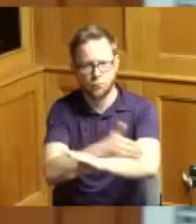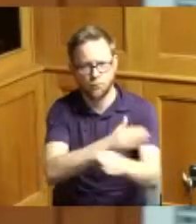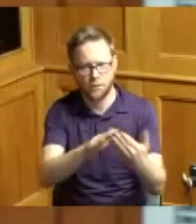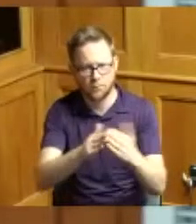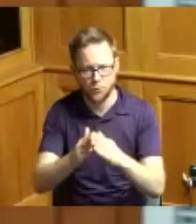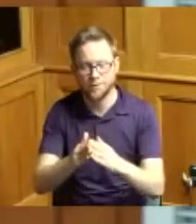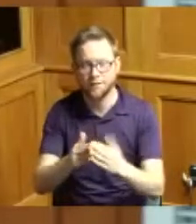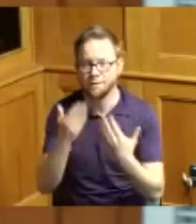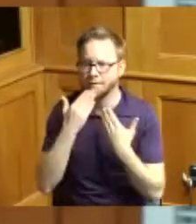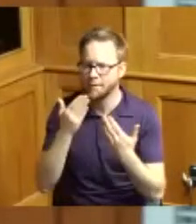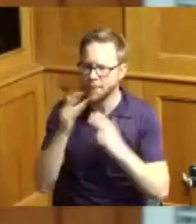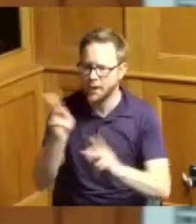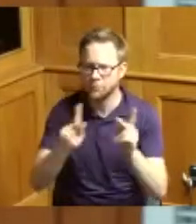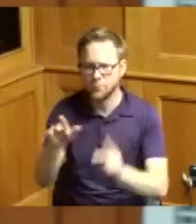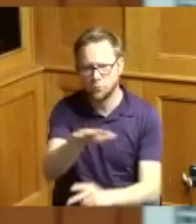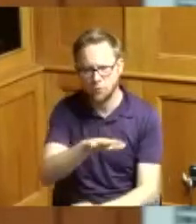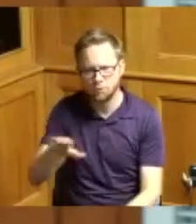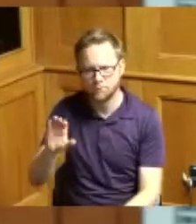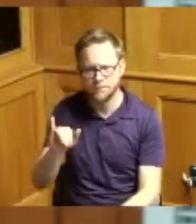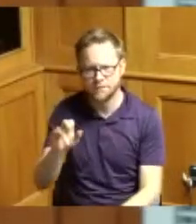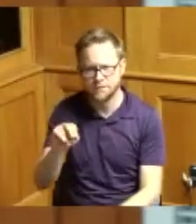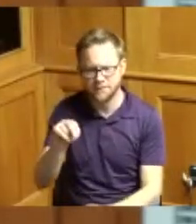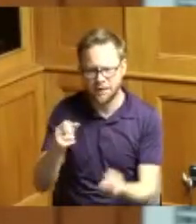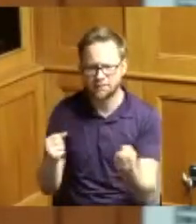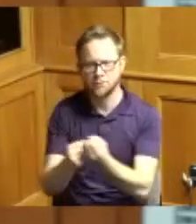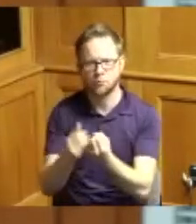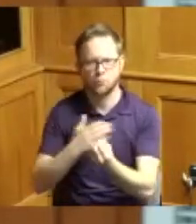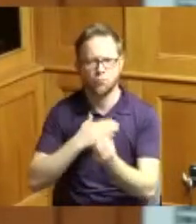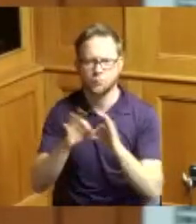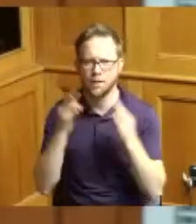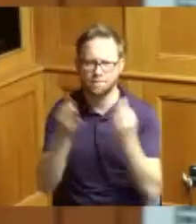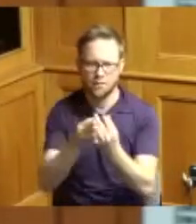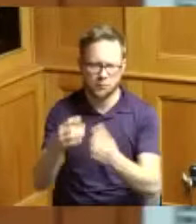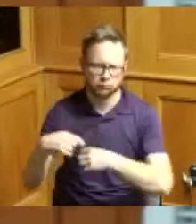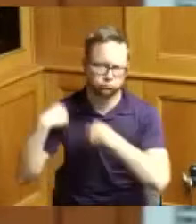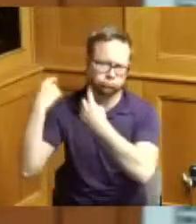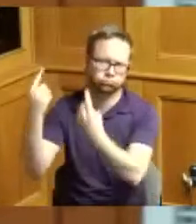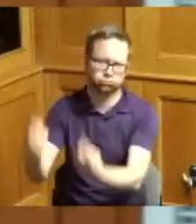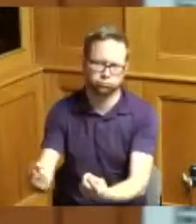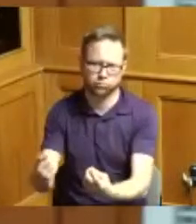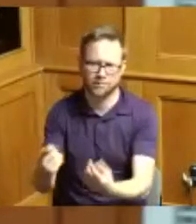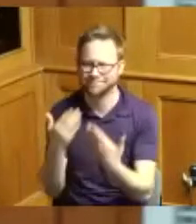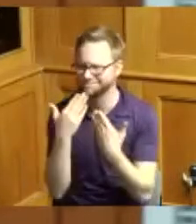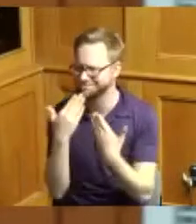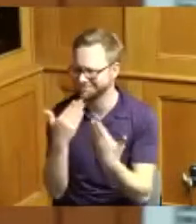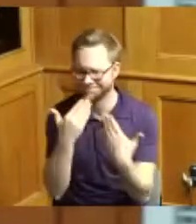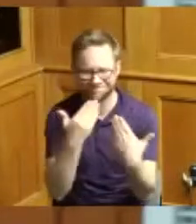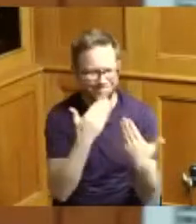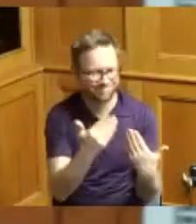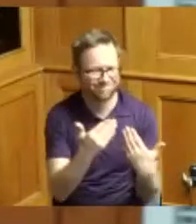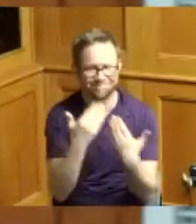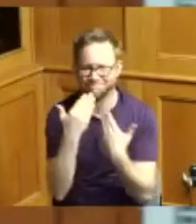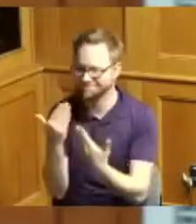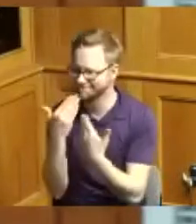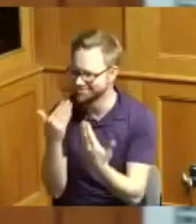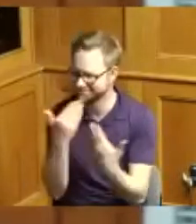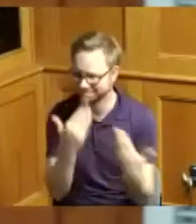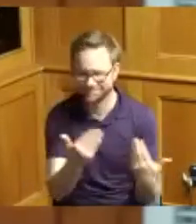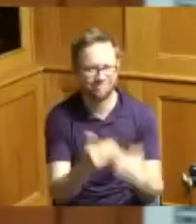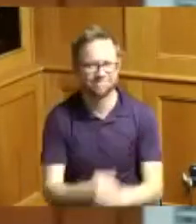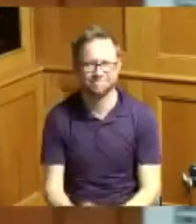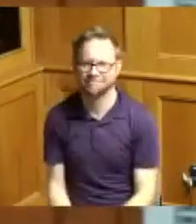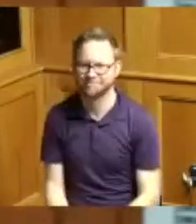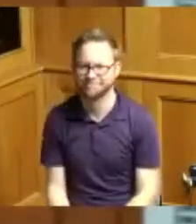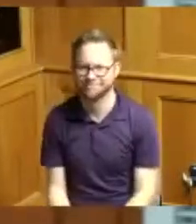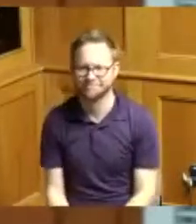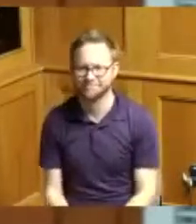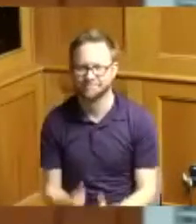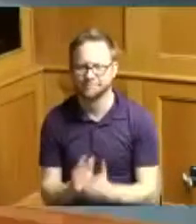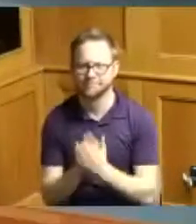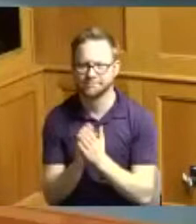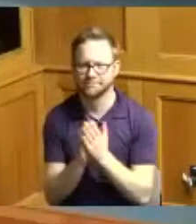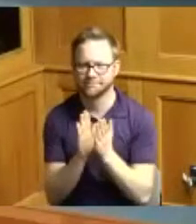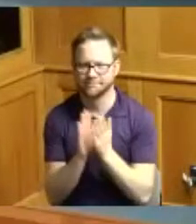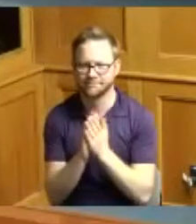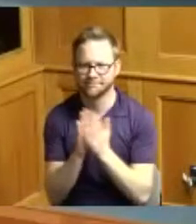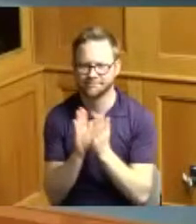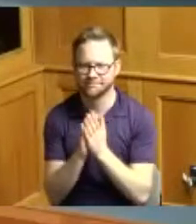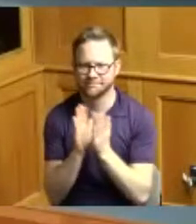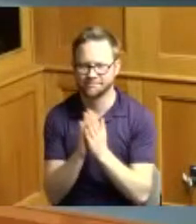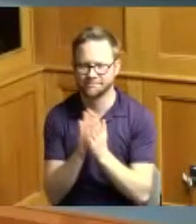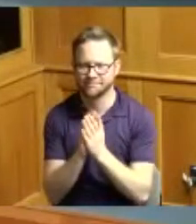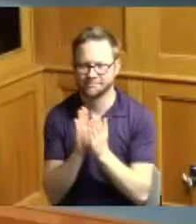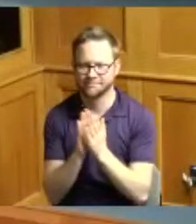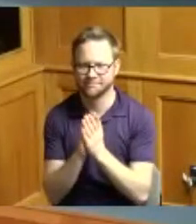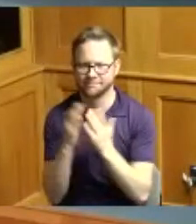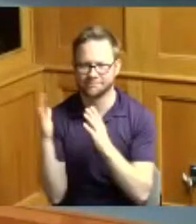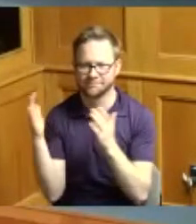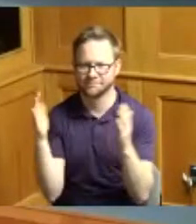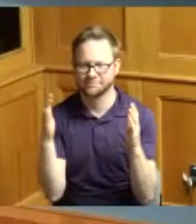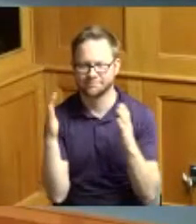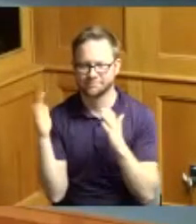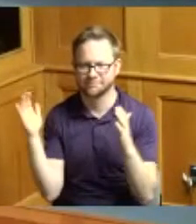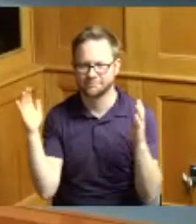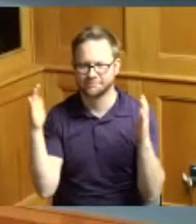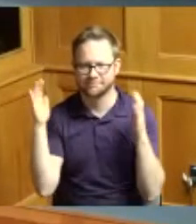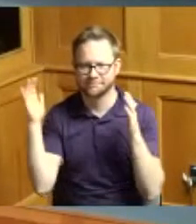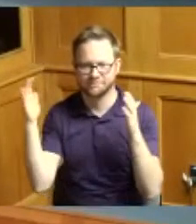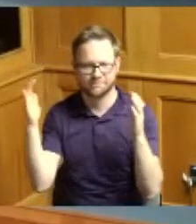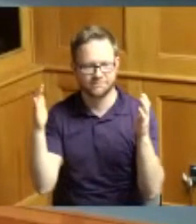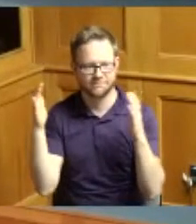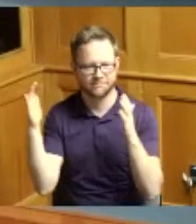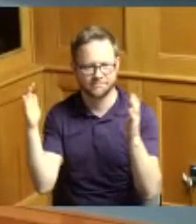been so supportive of the Mallorys over the years thank you thank you thank you